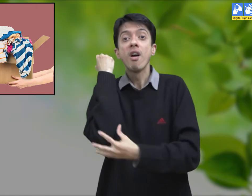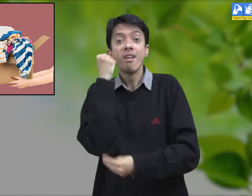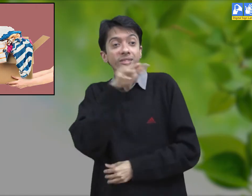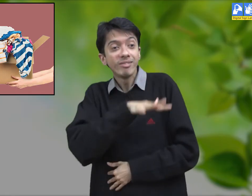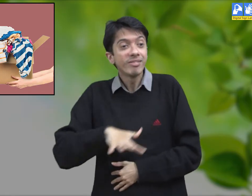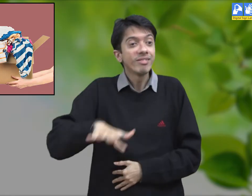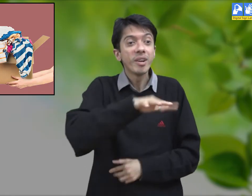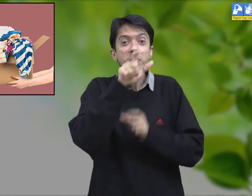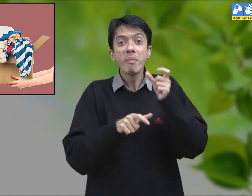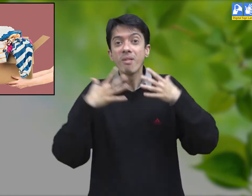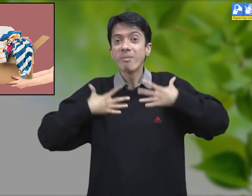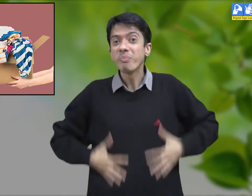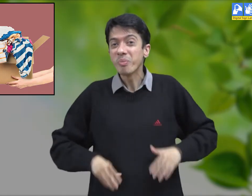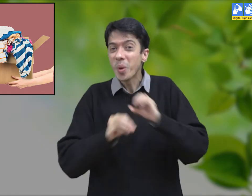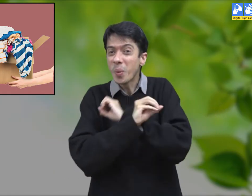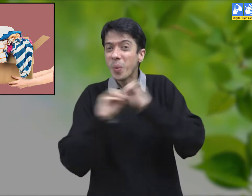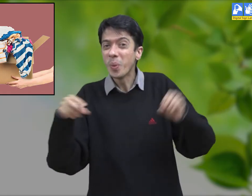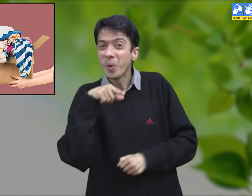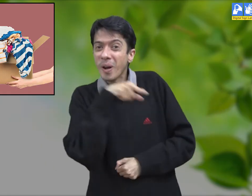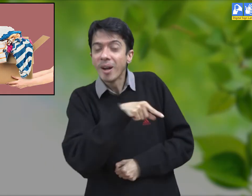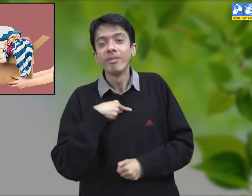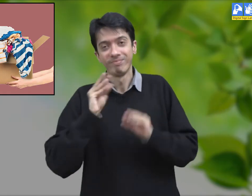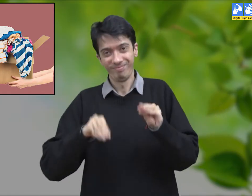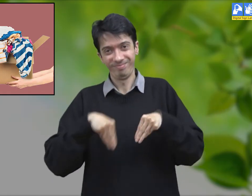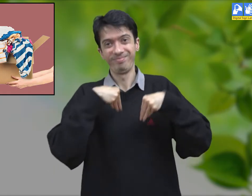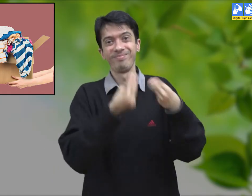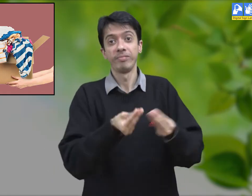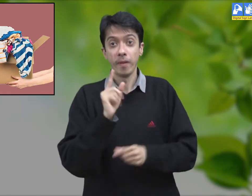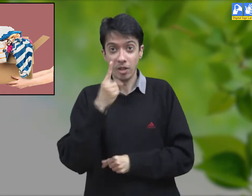Or we can give it to the people who are in need of these clothes.